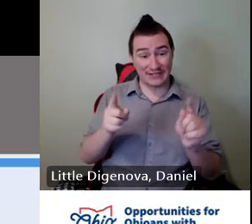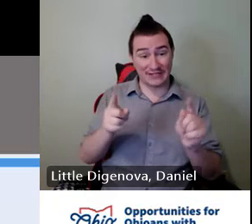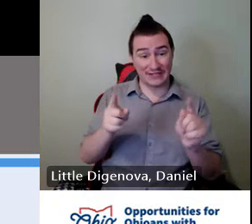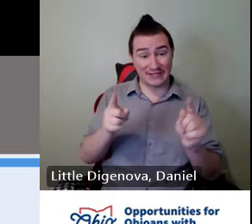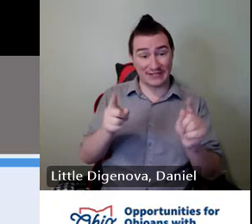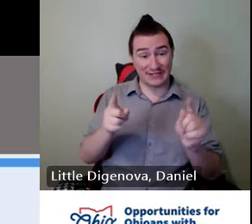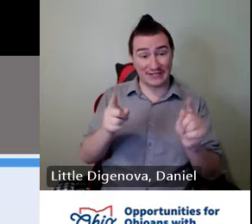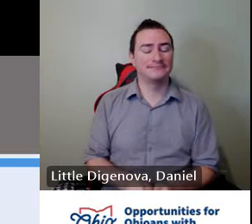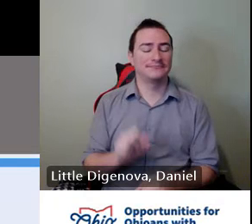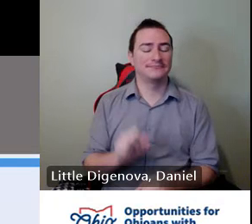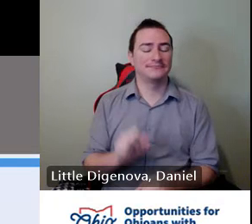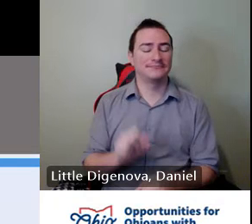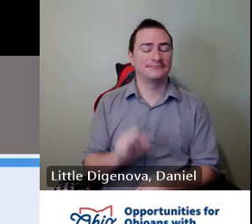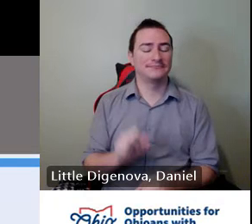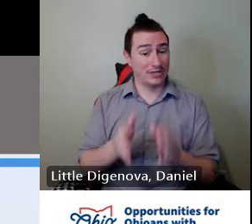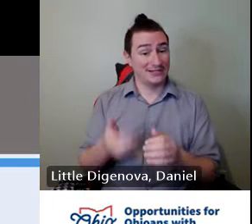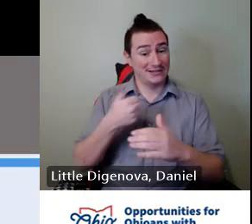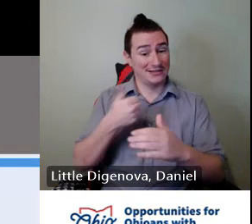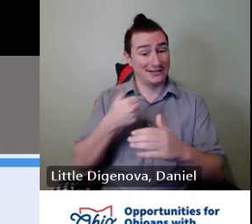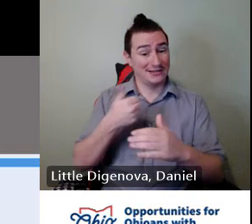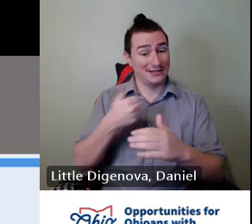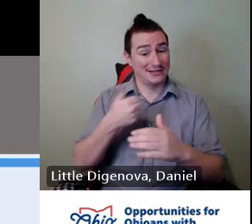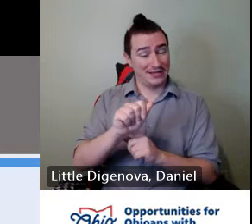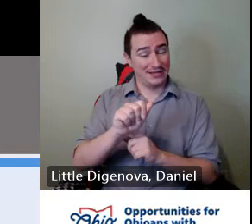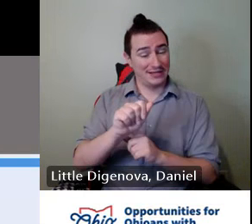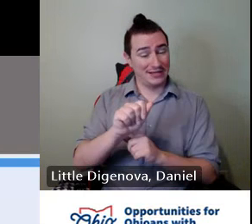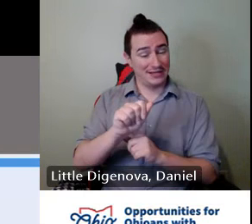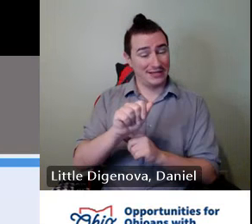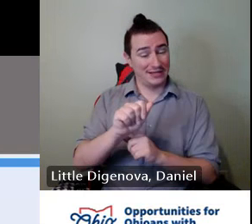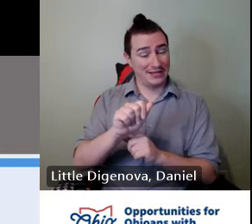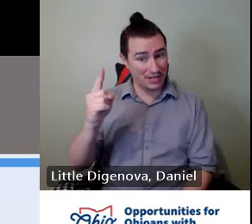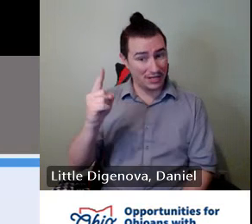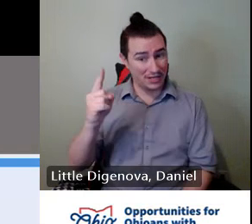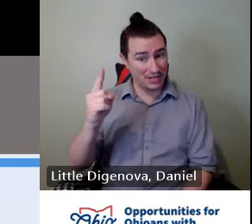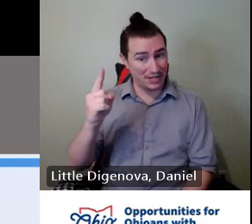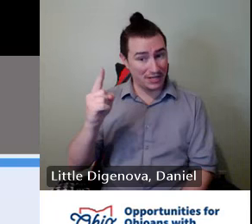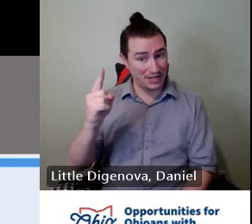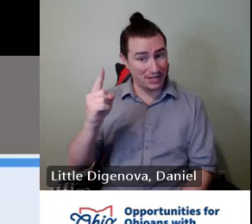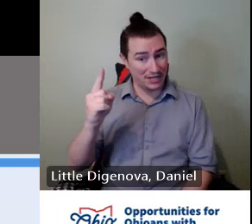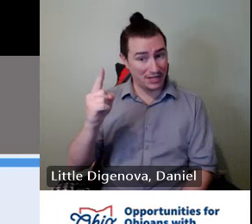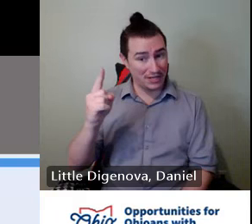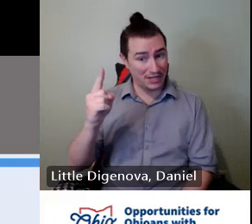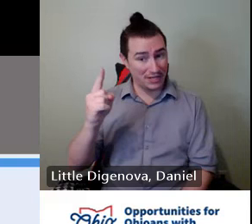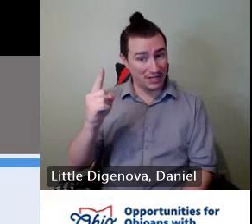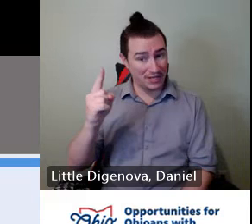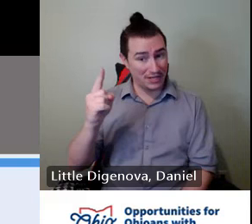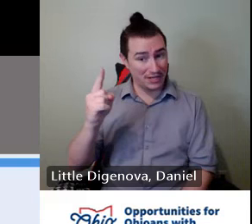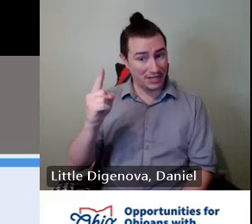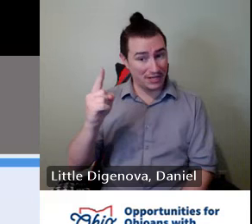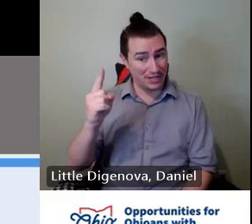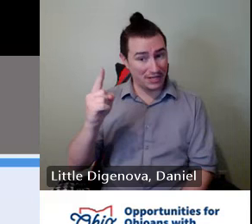required to provide reasonable accommodations, unless doing so causes an undue hardship. When we discuss reasonable accommodations.